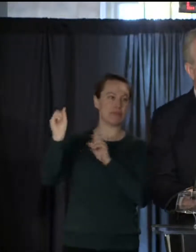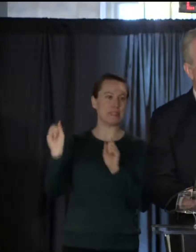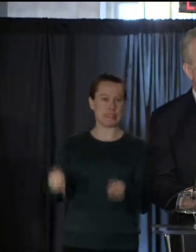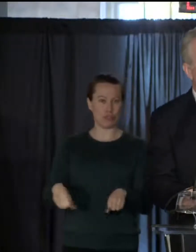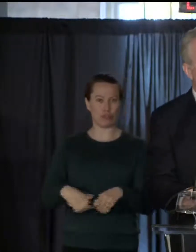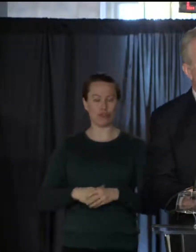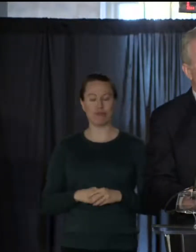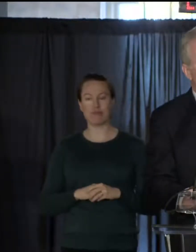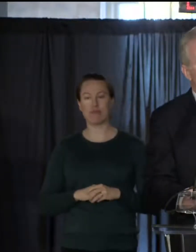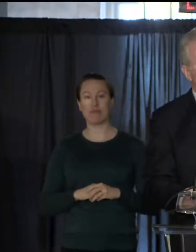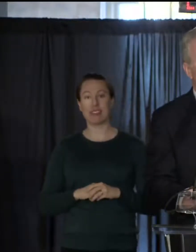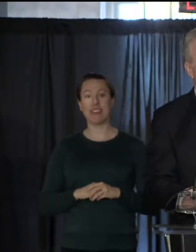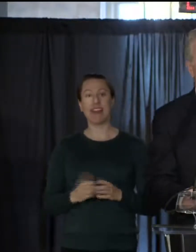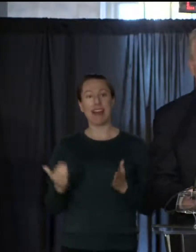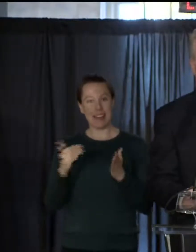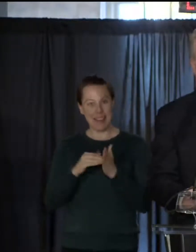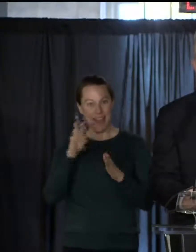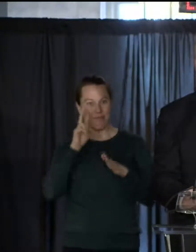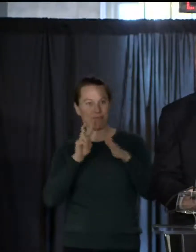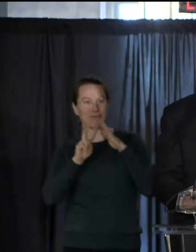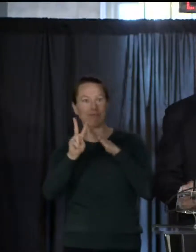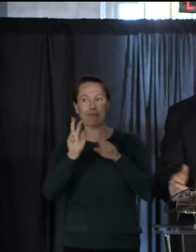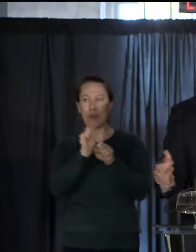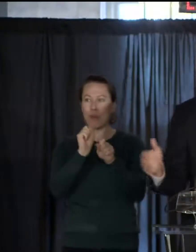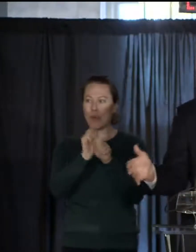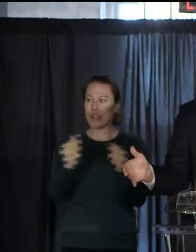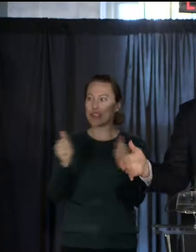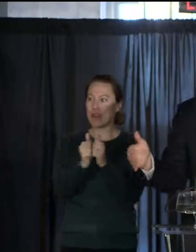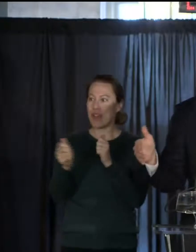WITH YOU NOT ONLY TO MAKE SURE THAT YOUR REPRESENTATIVE IN